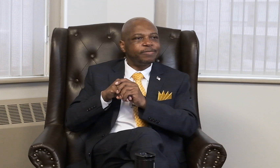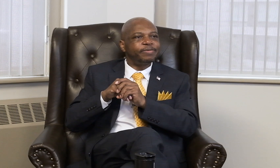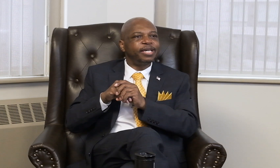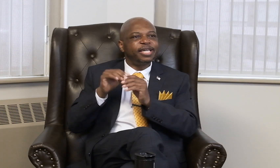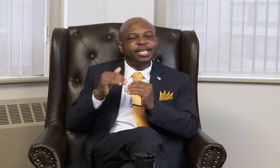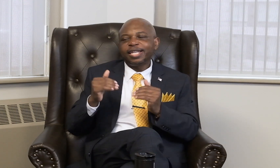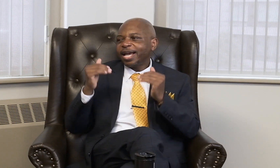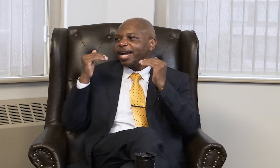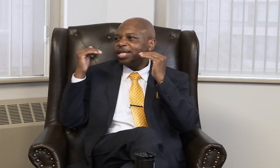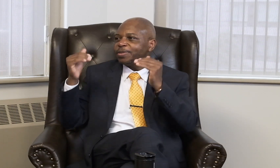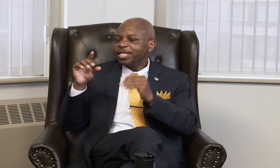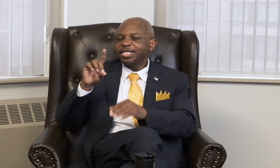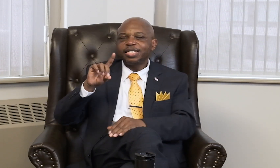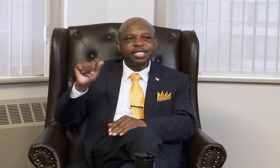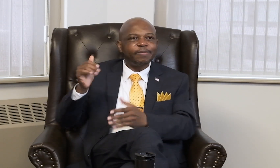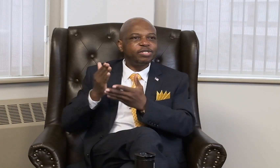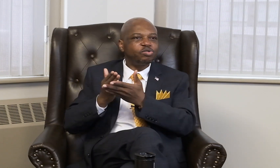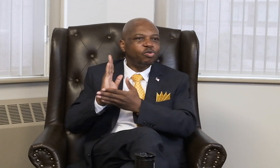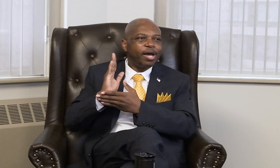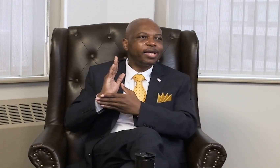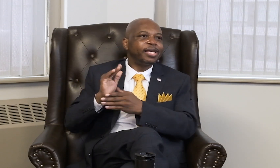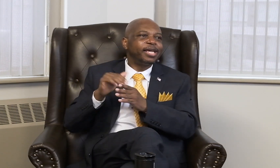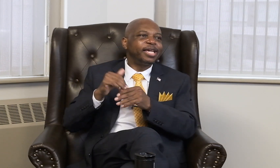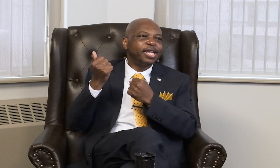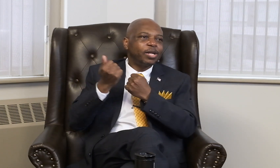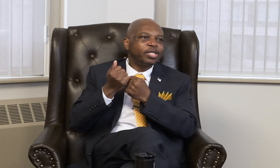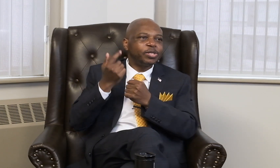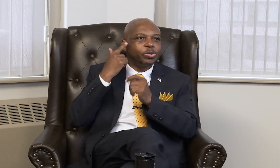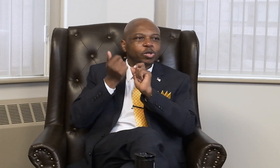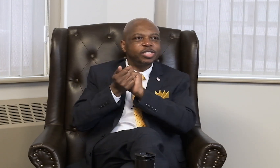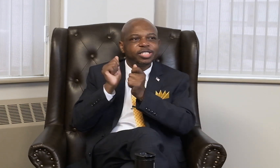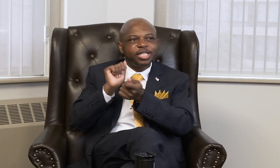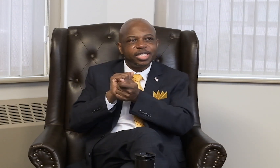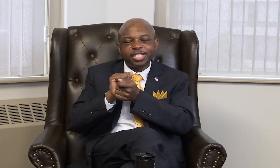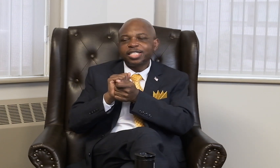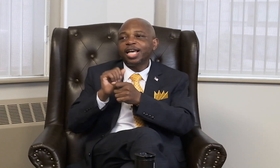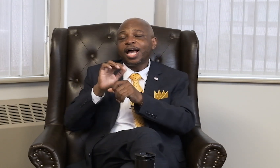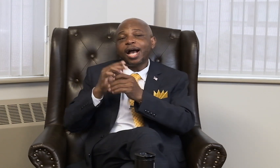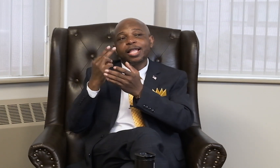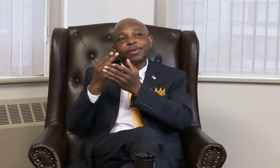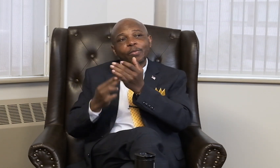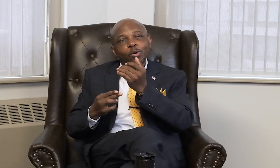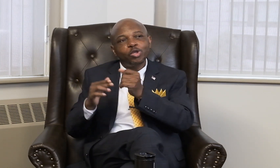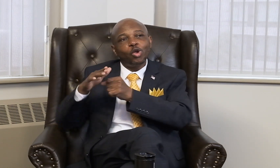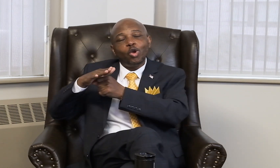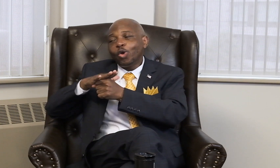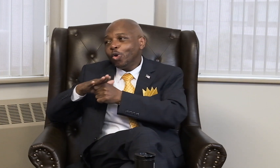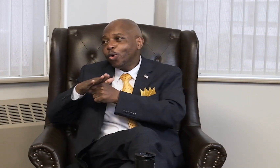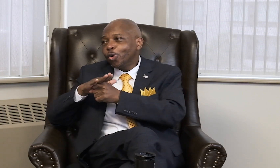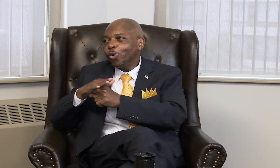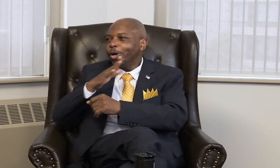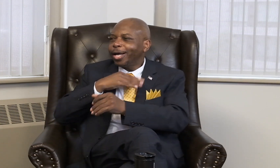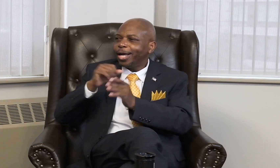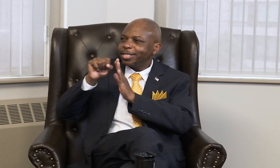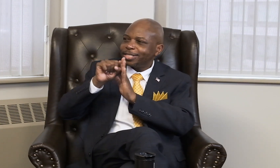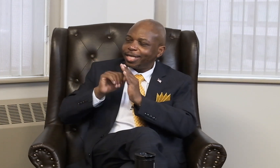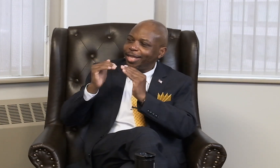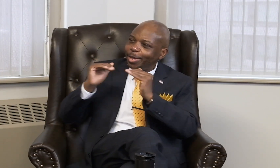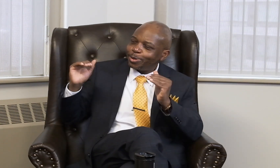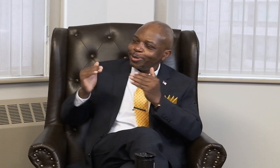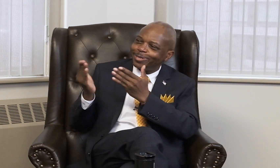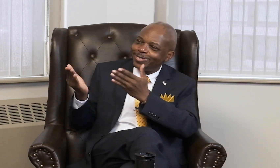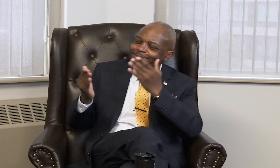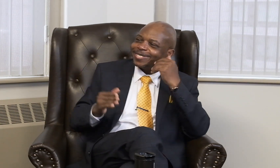advancing disability rights and advocating for change at both local and state levels?